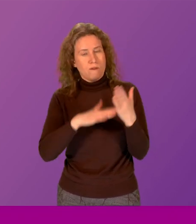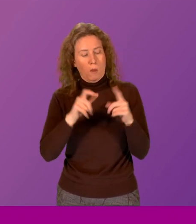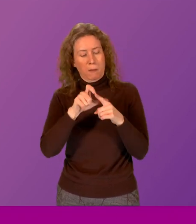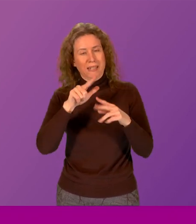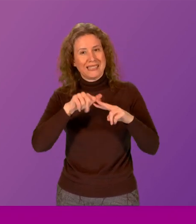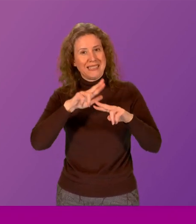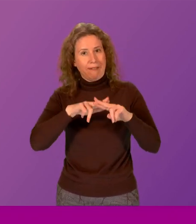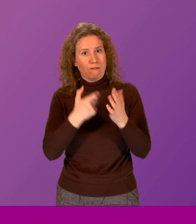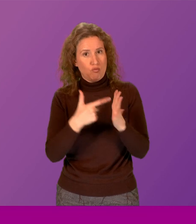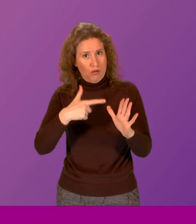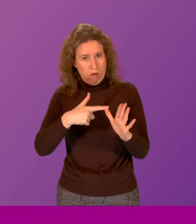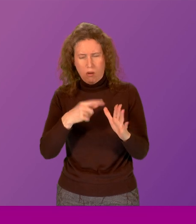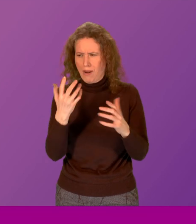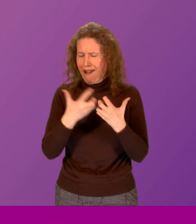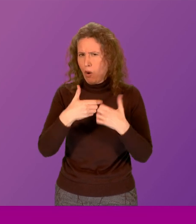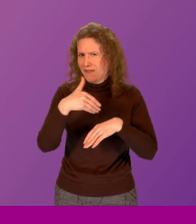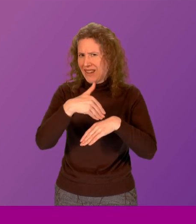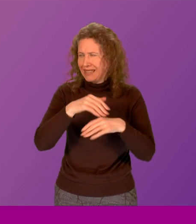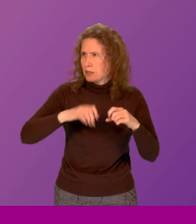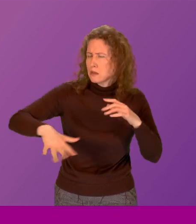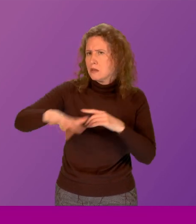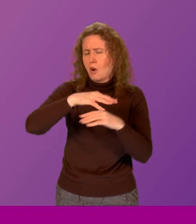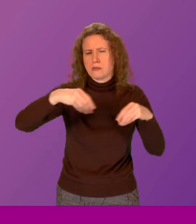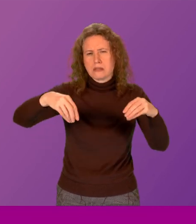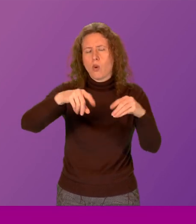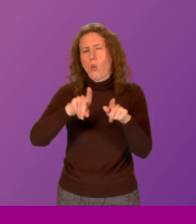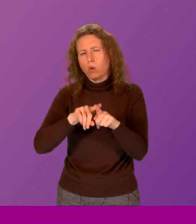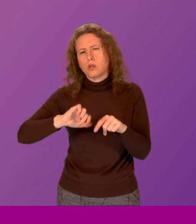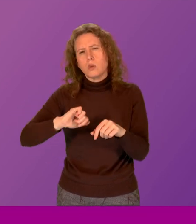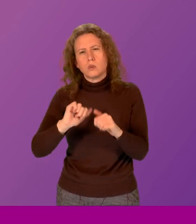wider impacts of microplastics. I understand that sportscotland is also working with other